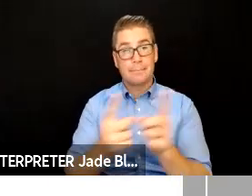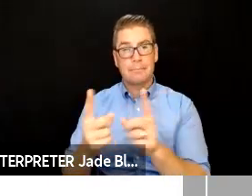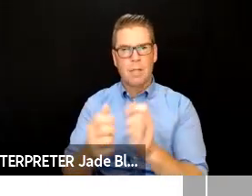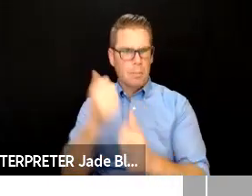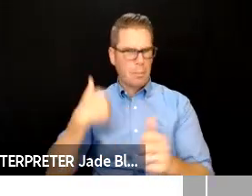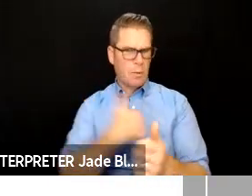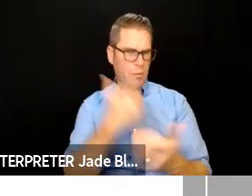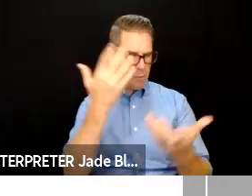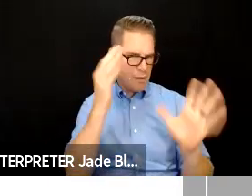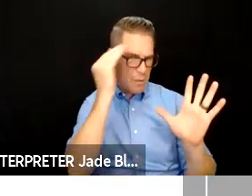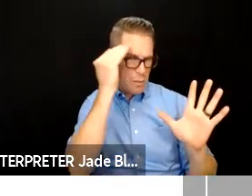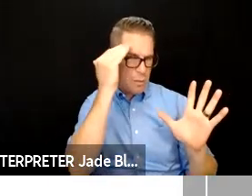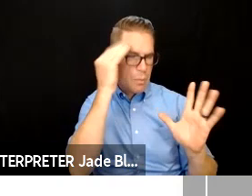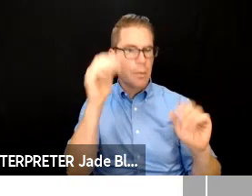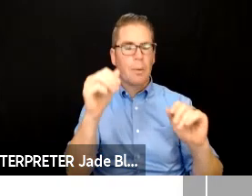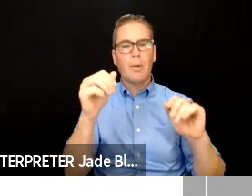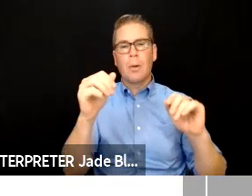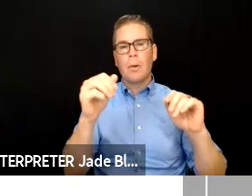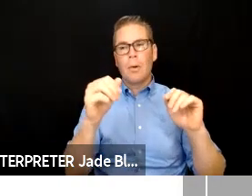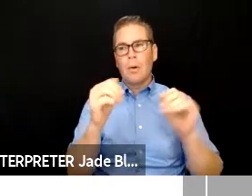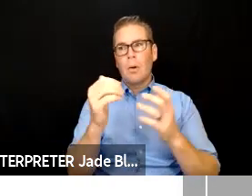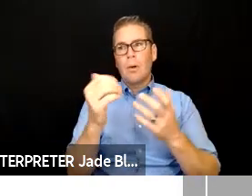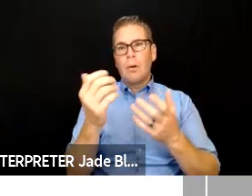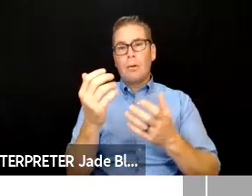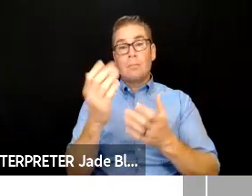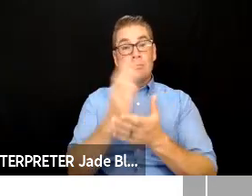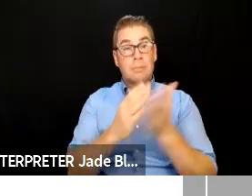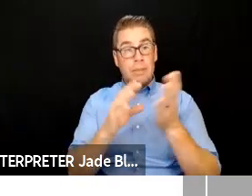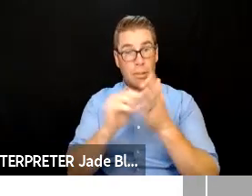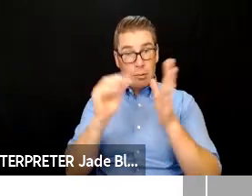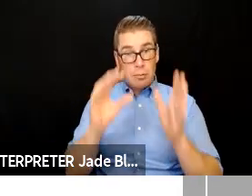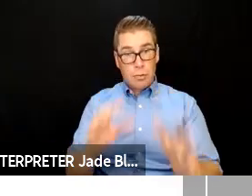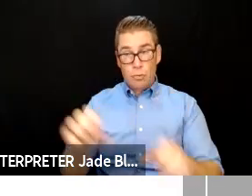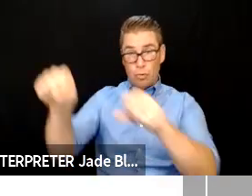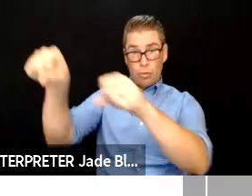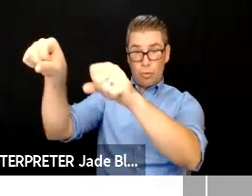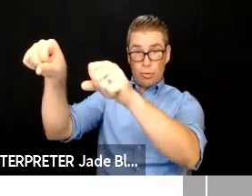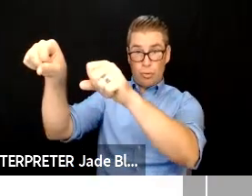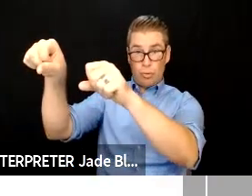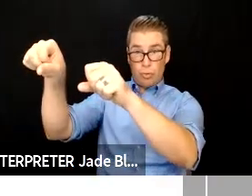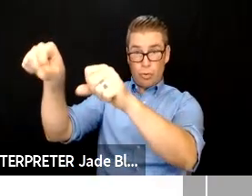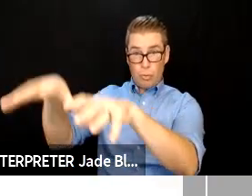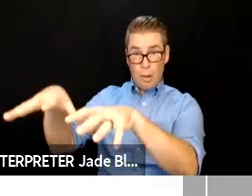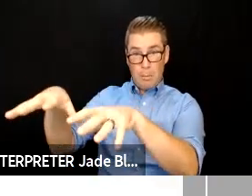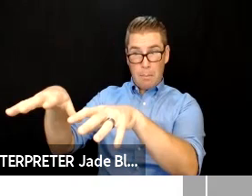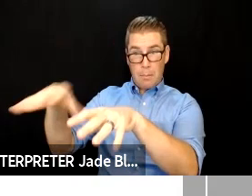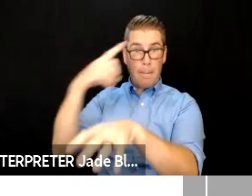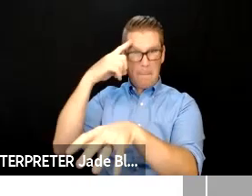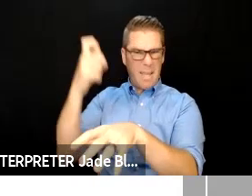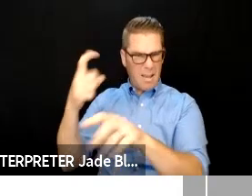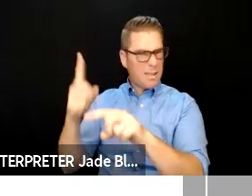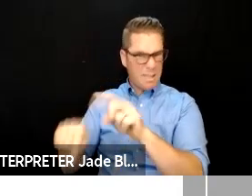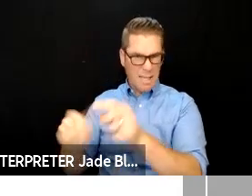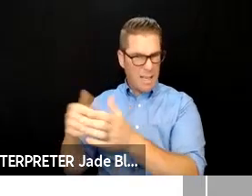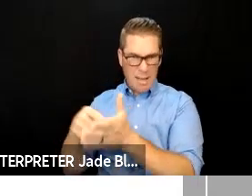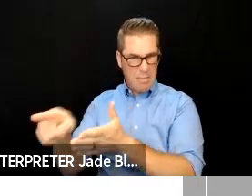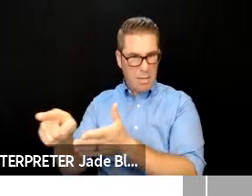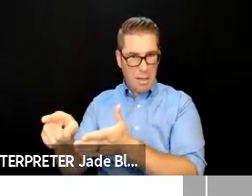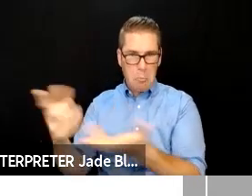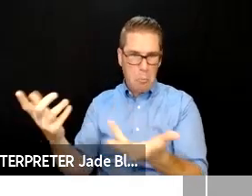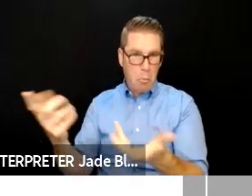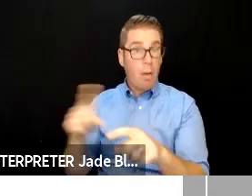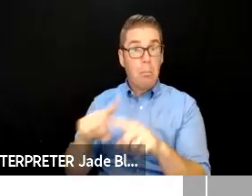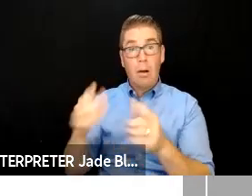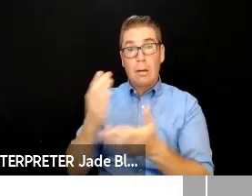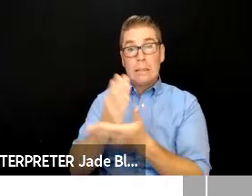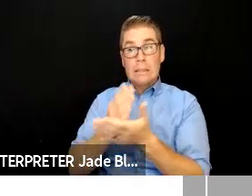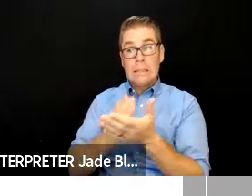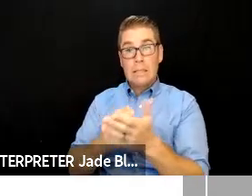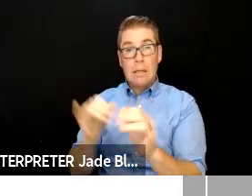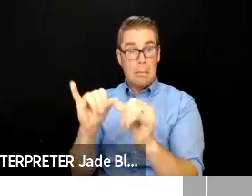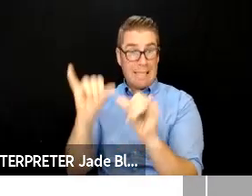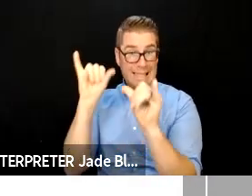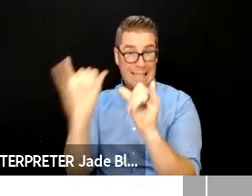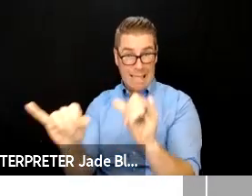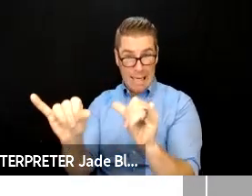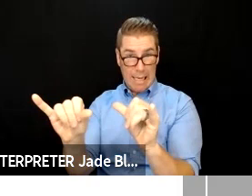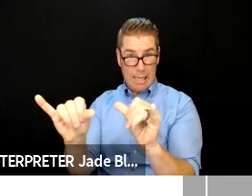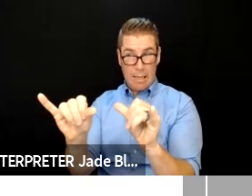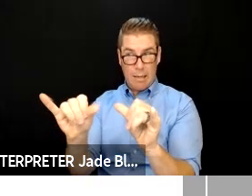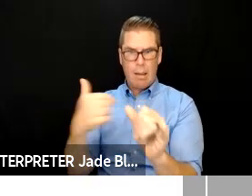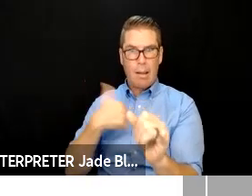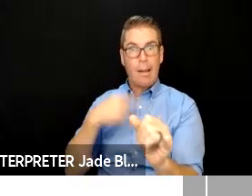Sally Potter: While students don't necessarily drop the course because they can't afford the textbook. They may still not purchase their textbook. So when they know they need a class, they know they have to pass this class.